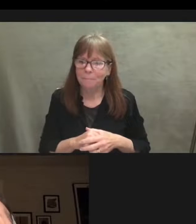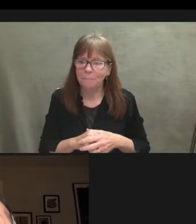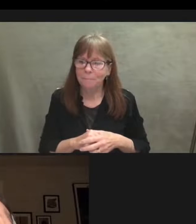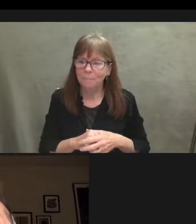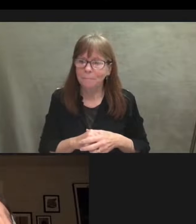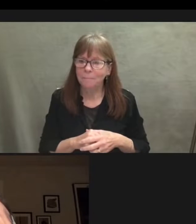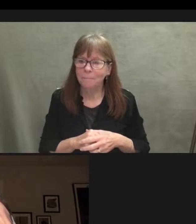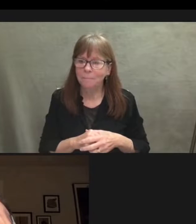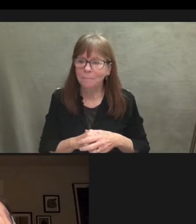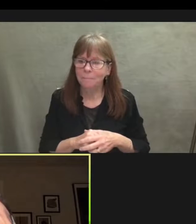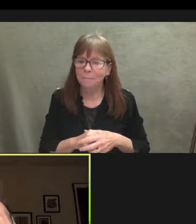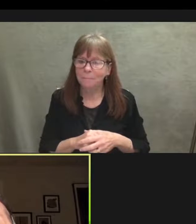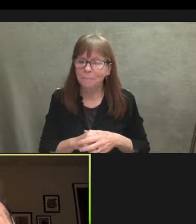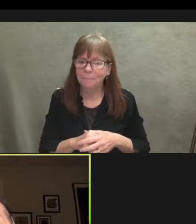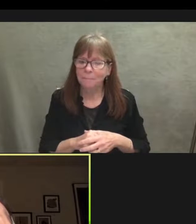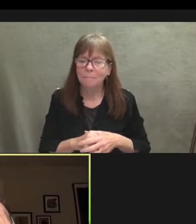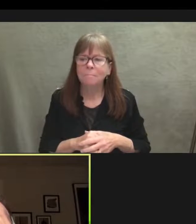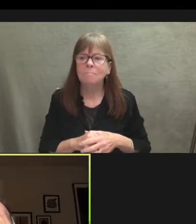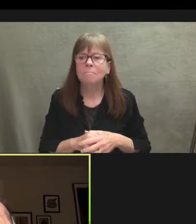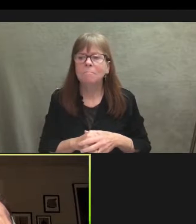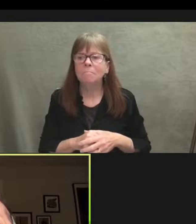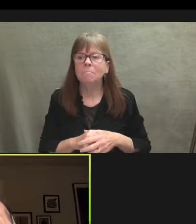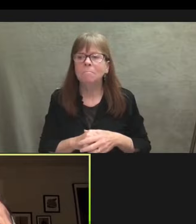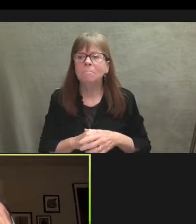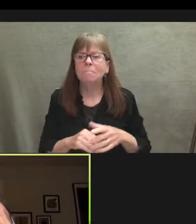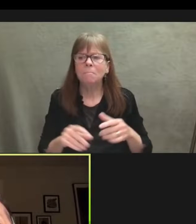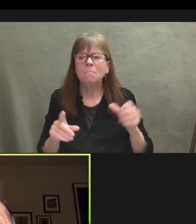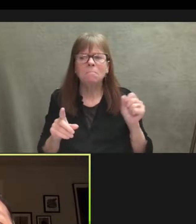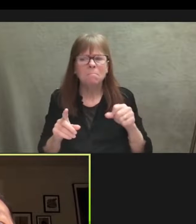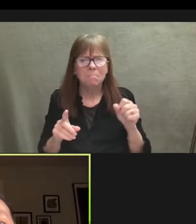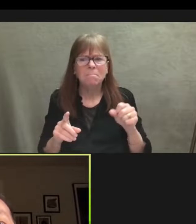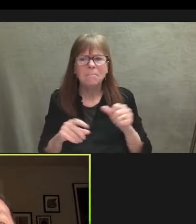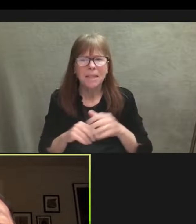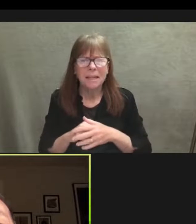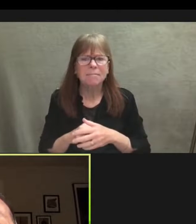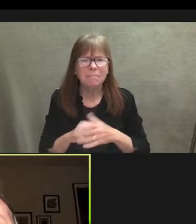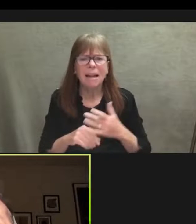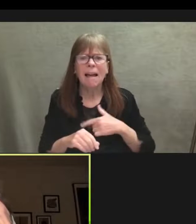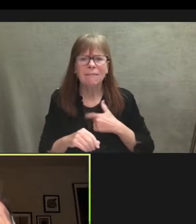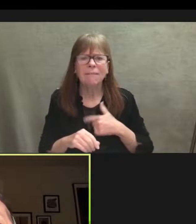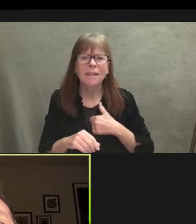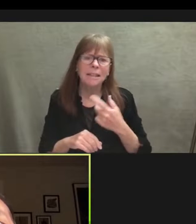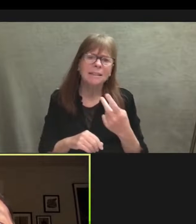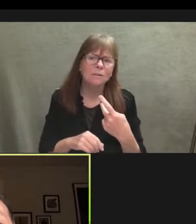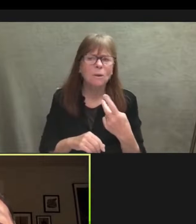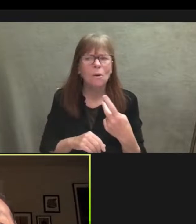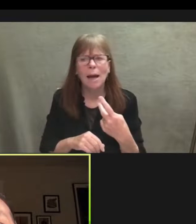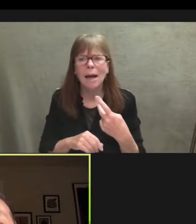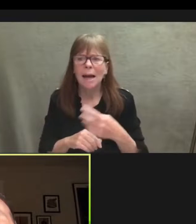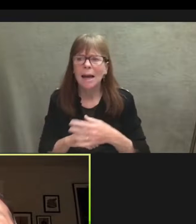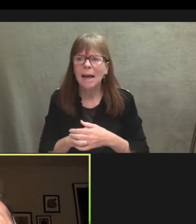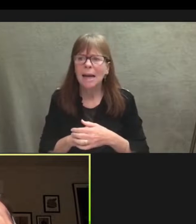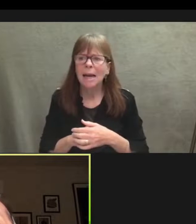Yeah, I would say that, you know, you and I and the folks at Stanford, are so lucky